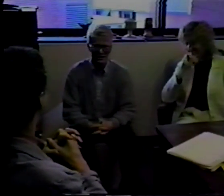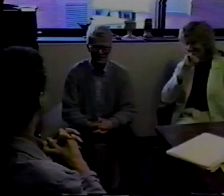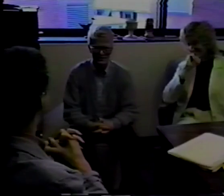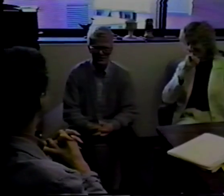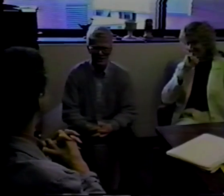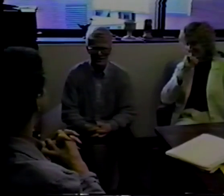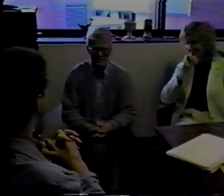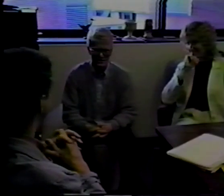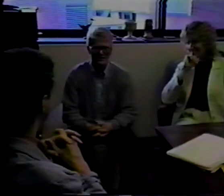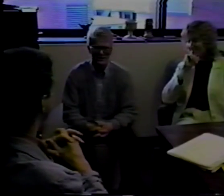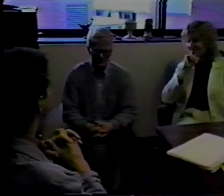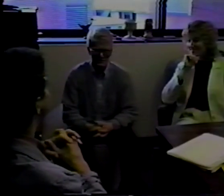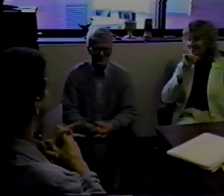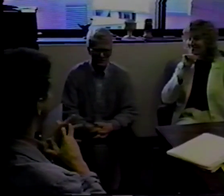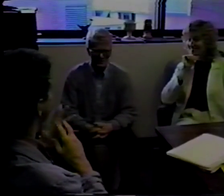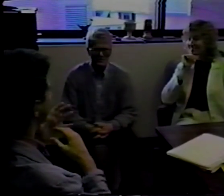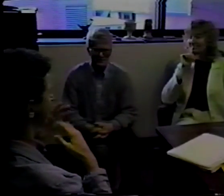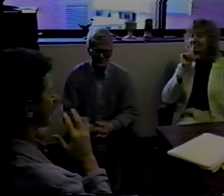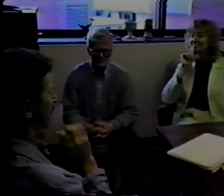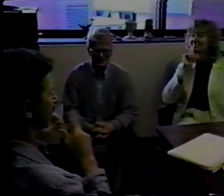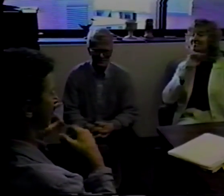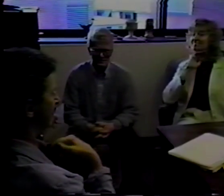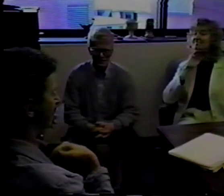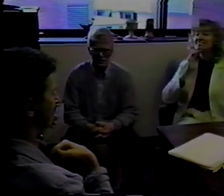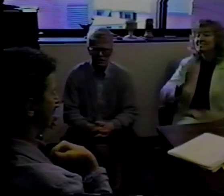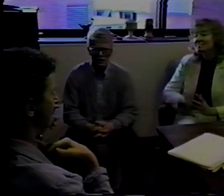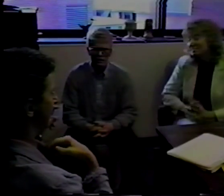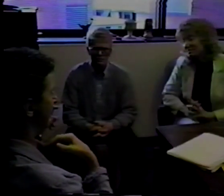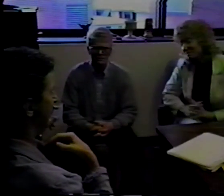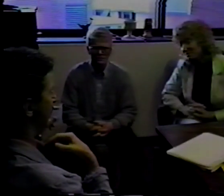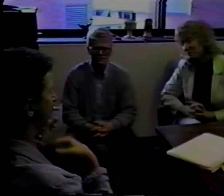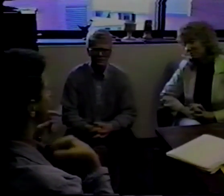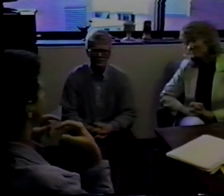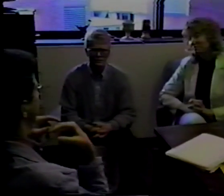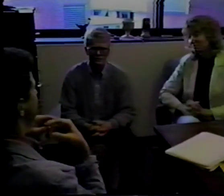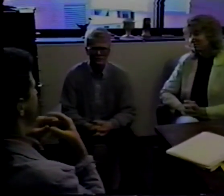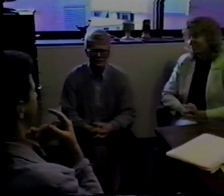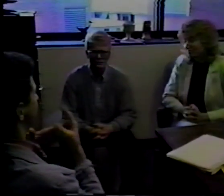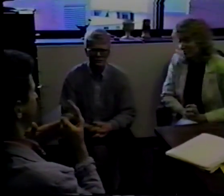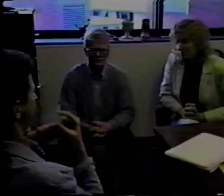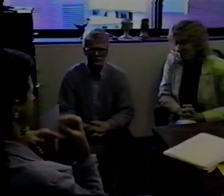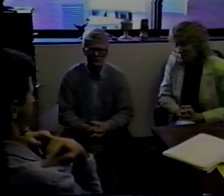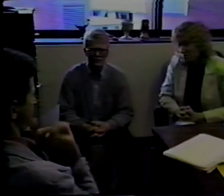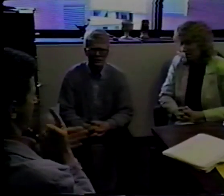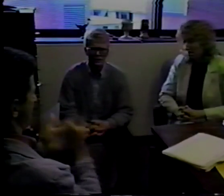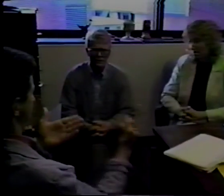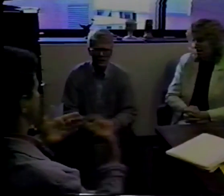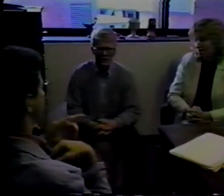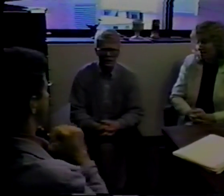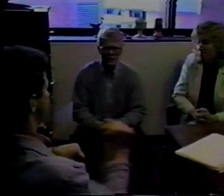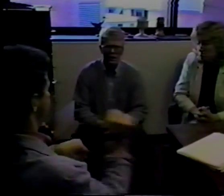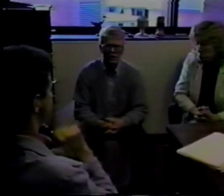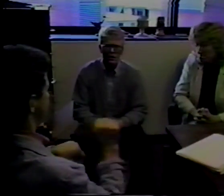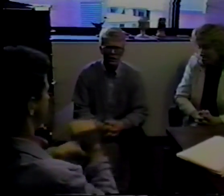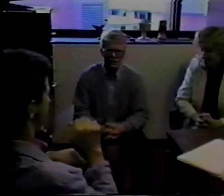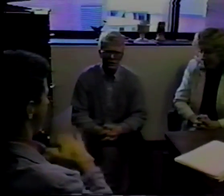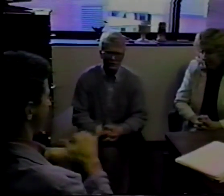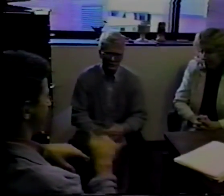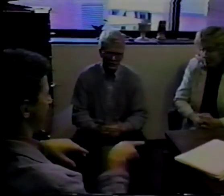so the light doesn't flash. Um.